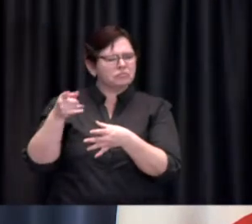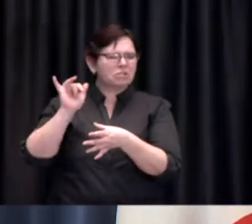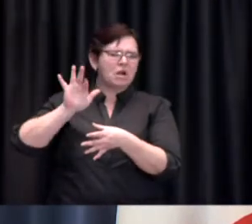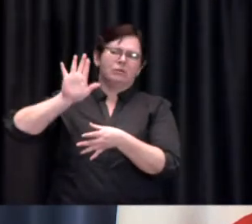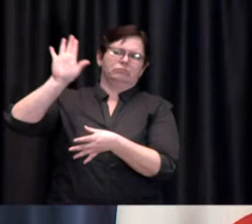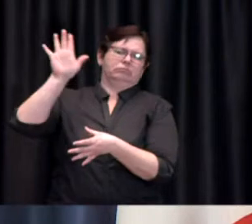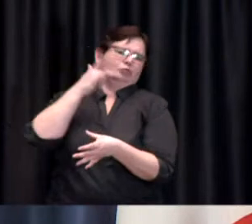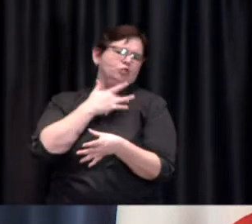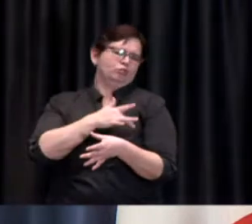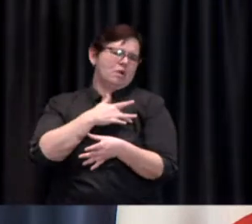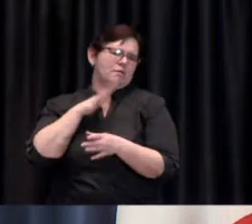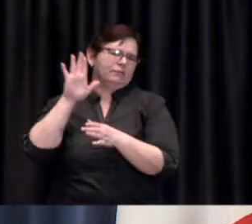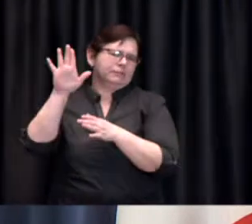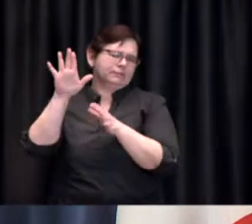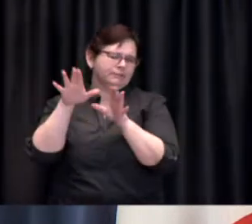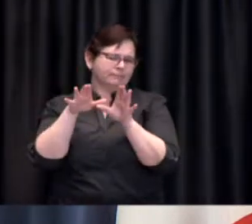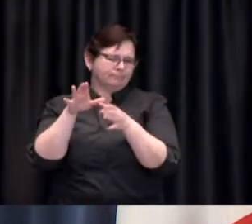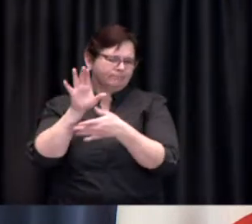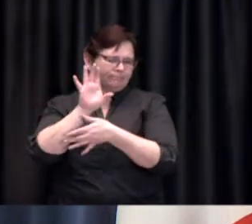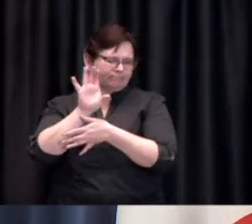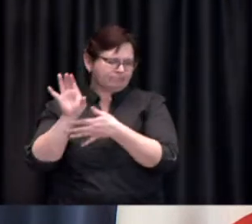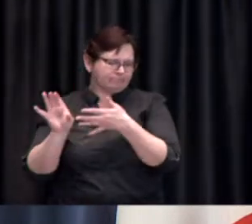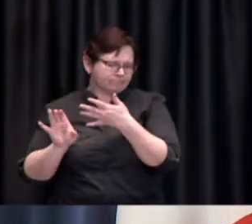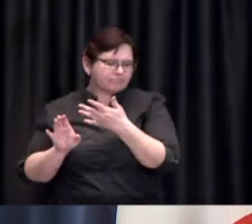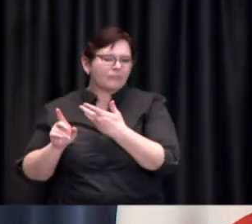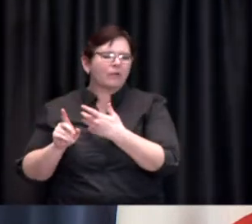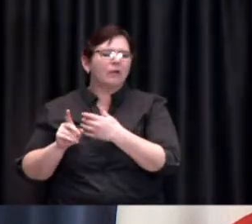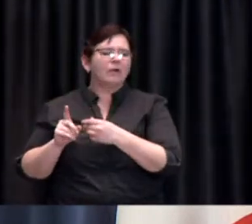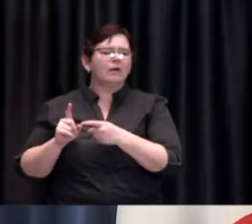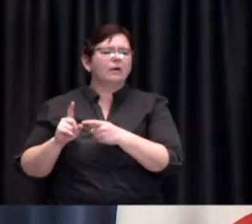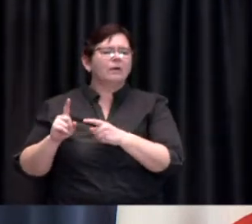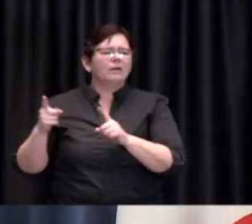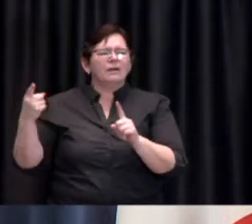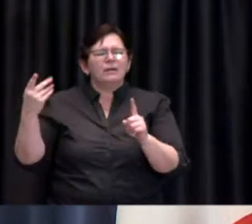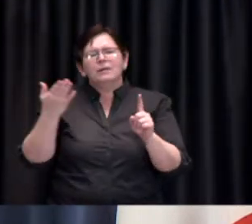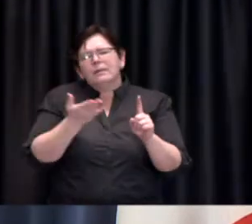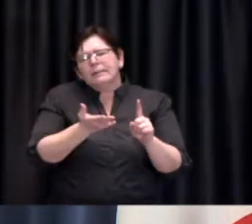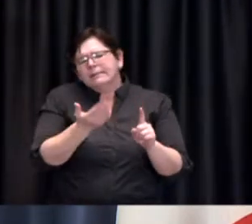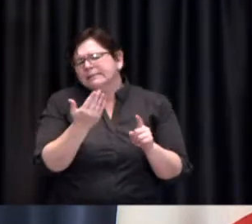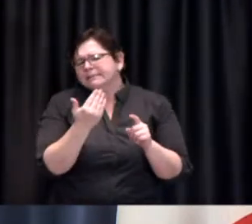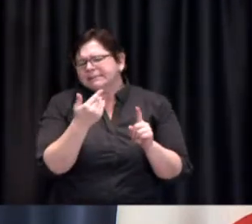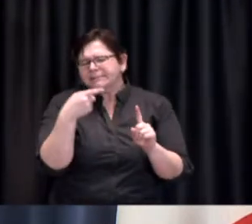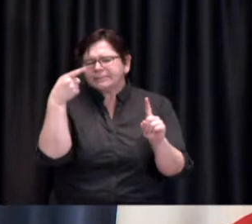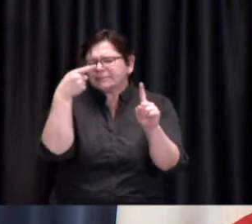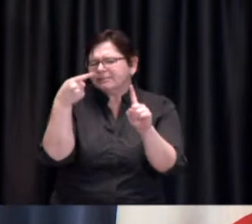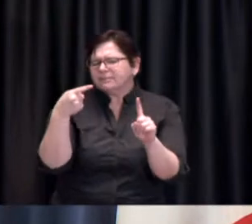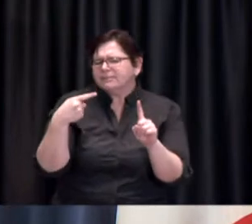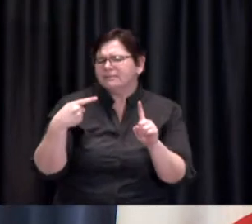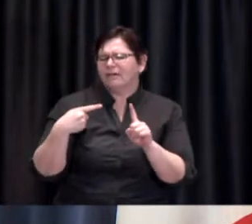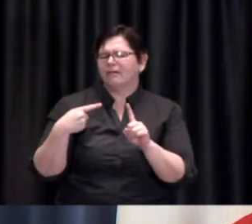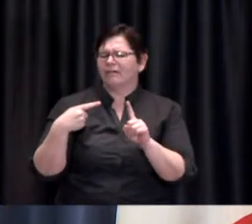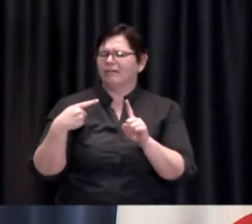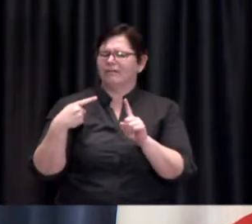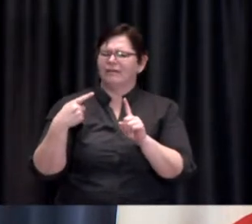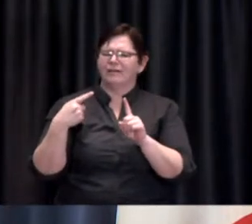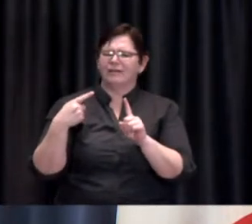can you detail how you will get people perhaps in those communities and populations